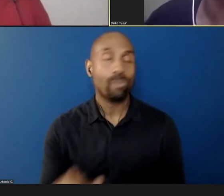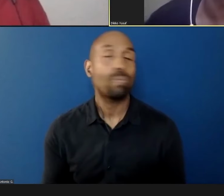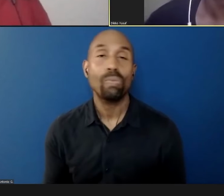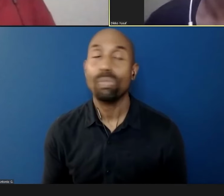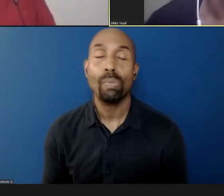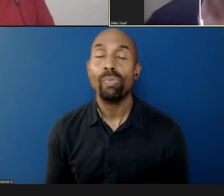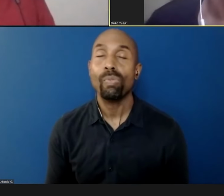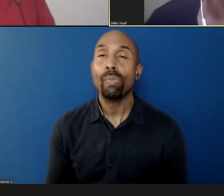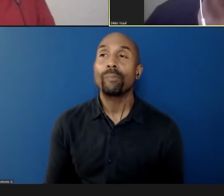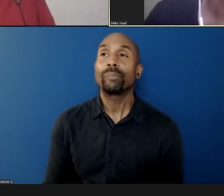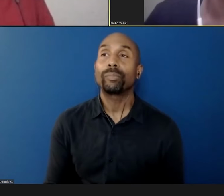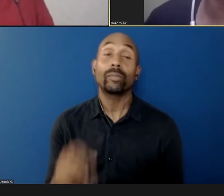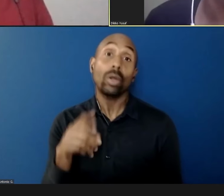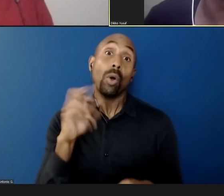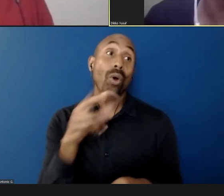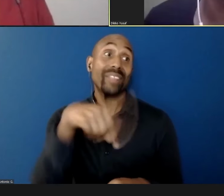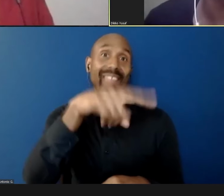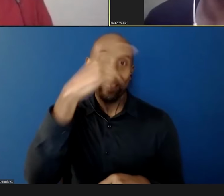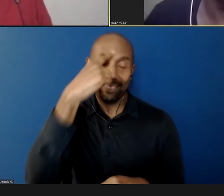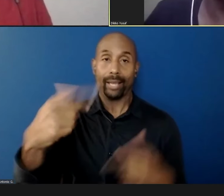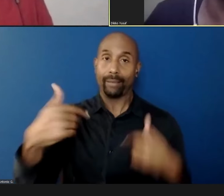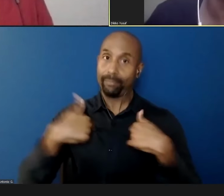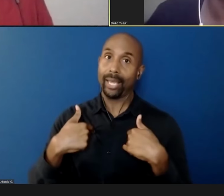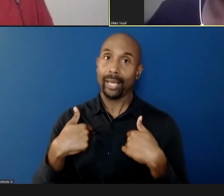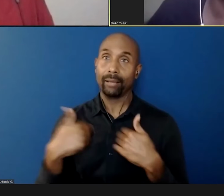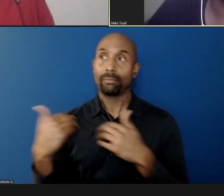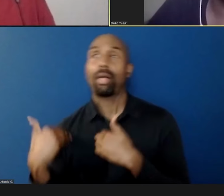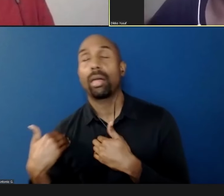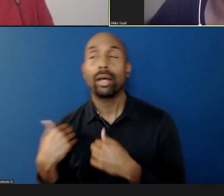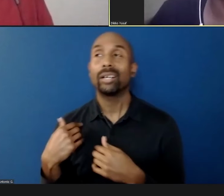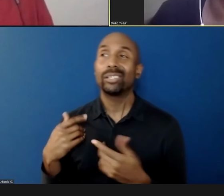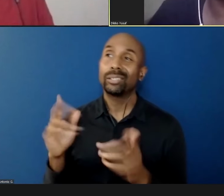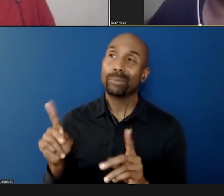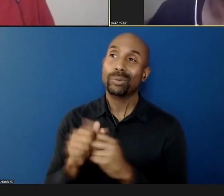the difference as a society, recognize the differences that exist, and Vivienne talked